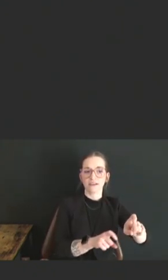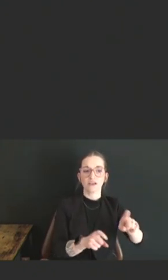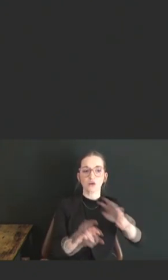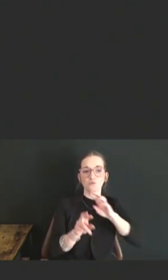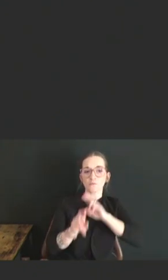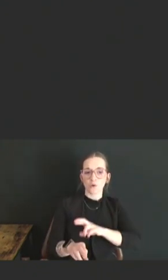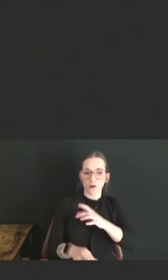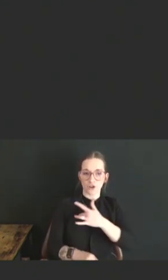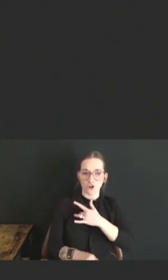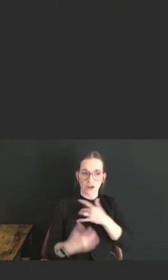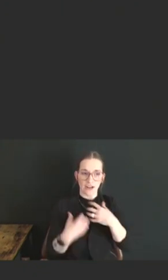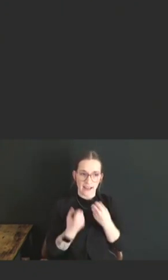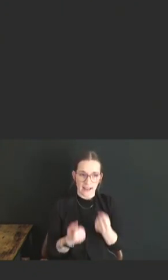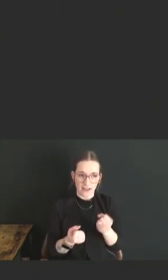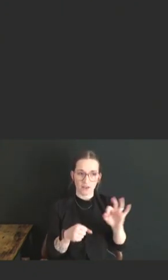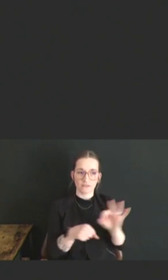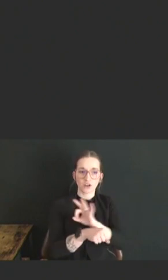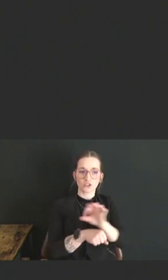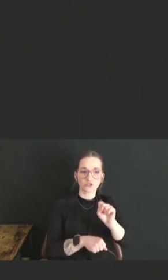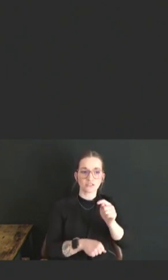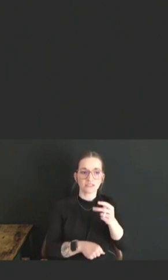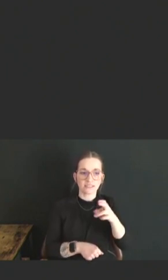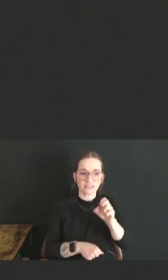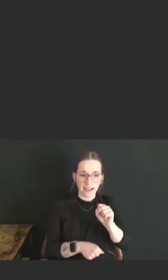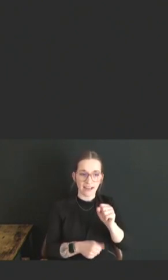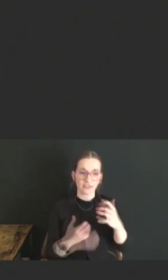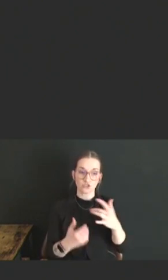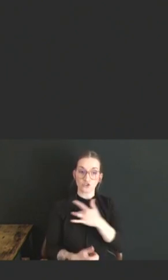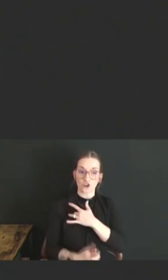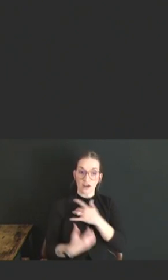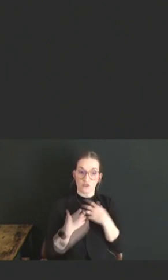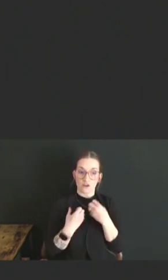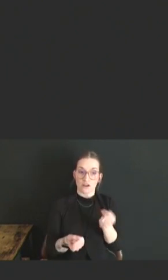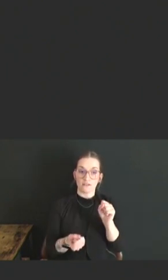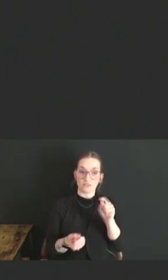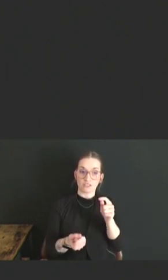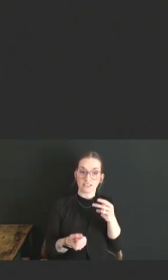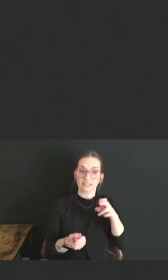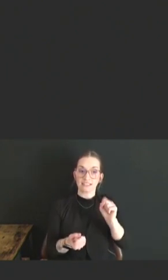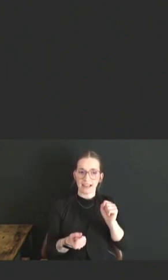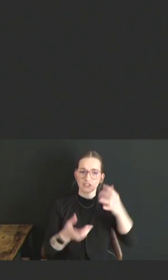cardiac recovery status as determined by the provider with the data collection